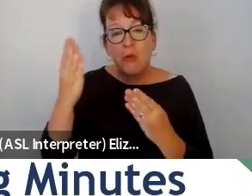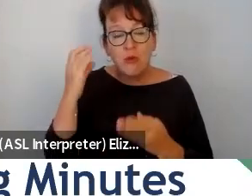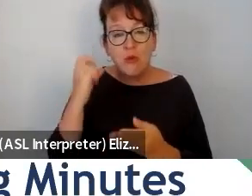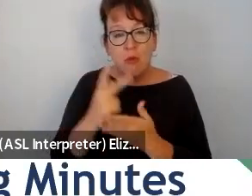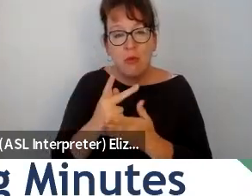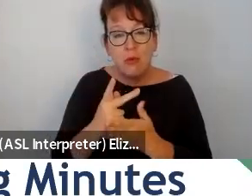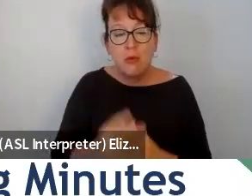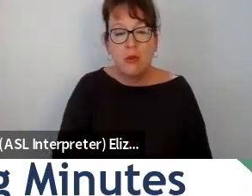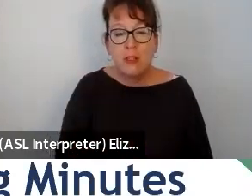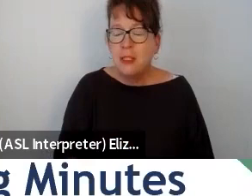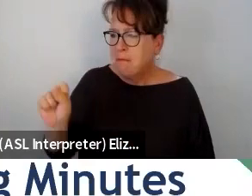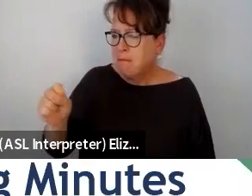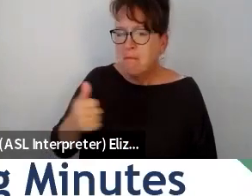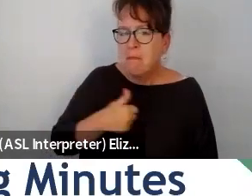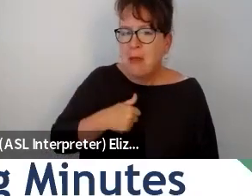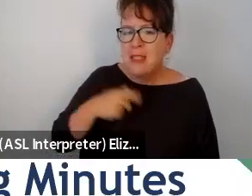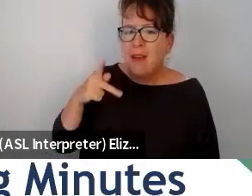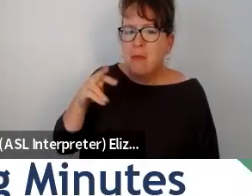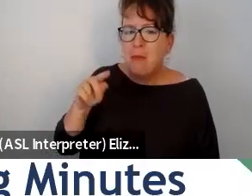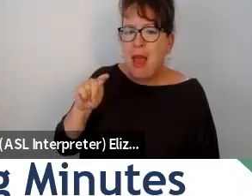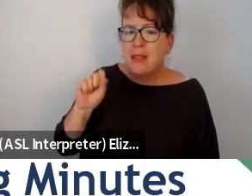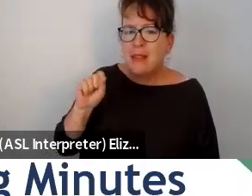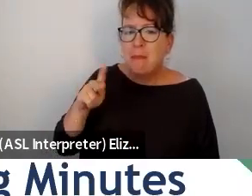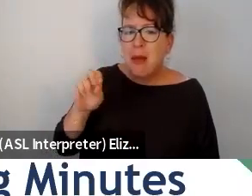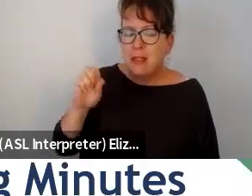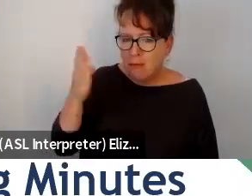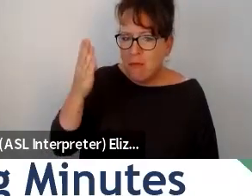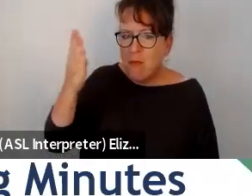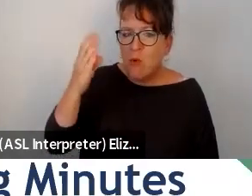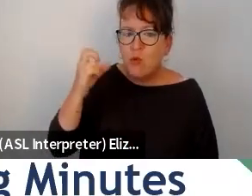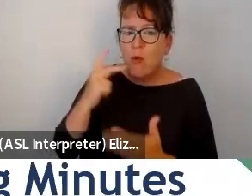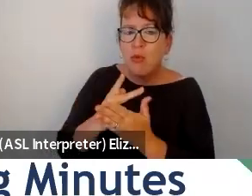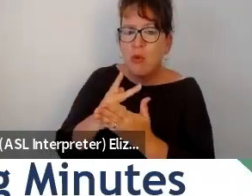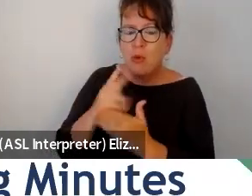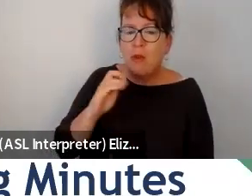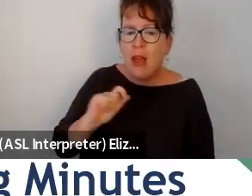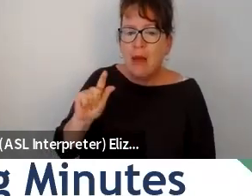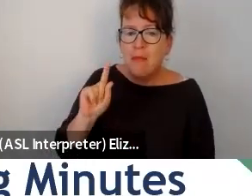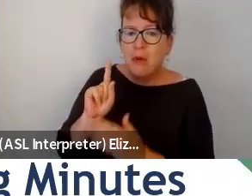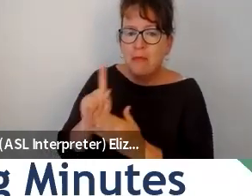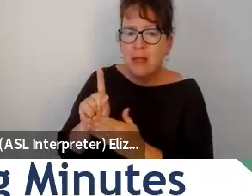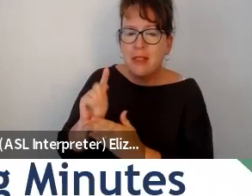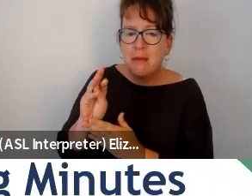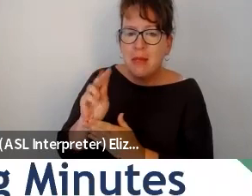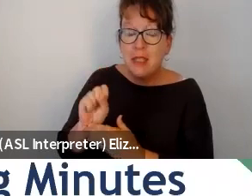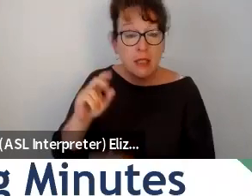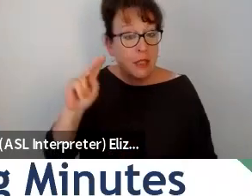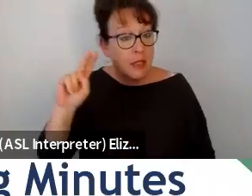waterway ports. And as you'll hear, thinking about how best to incorporate additional kind